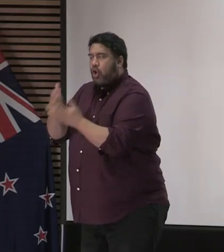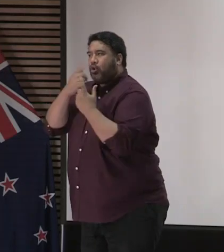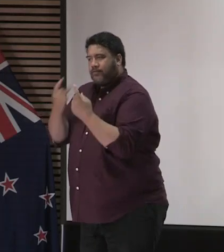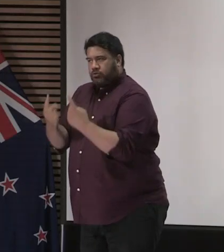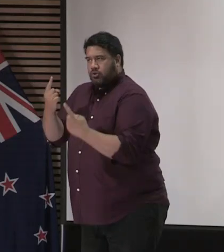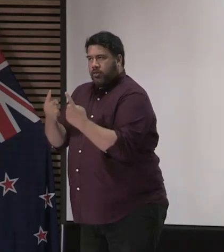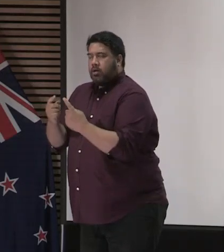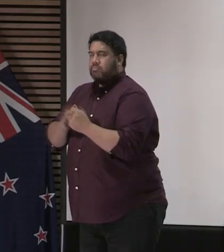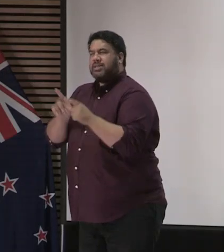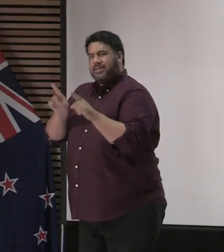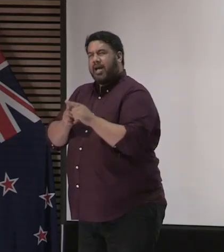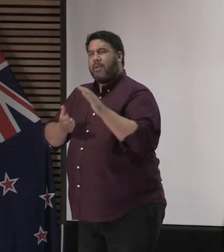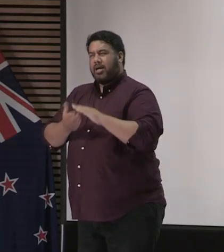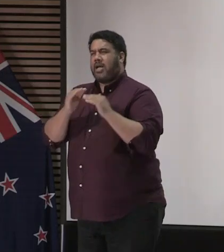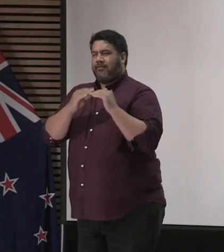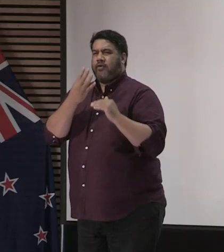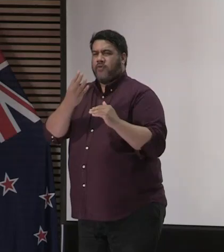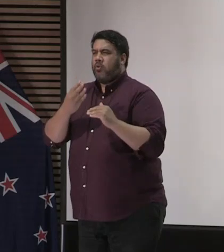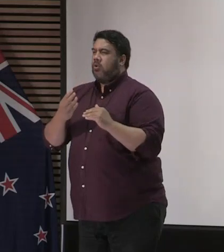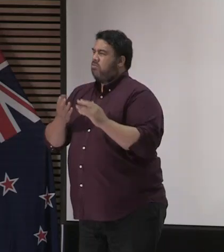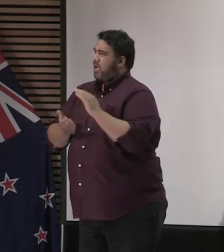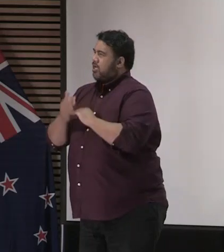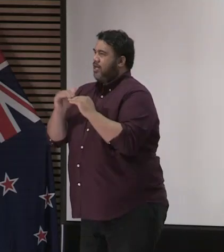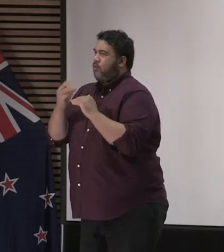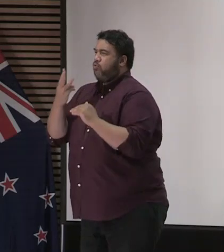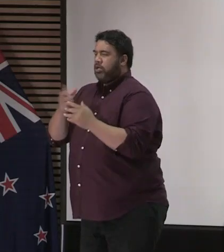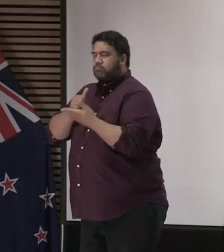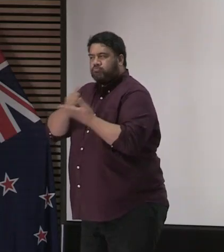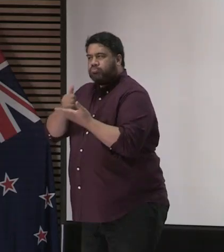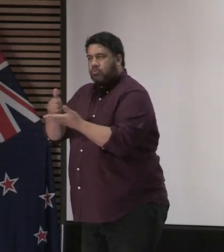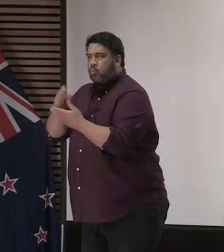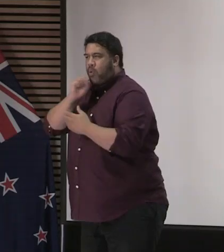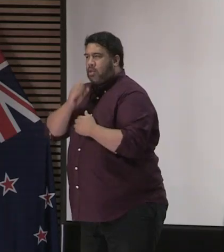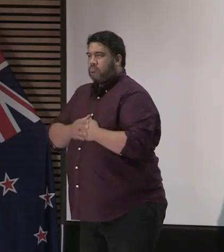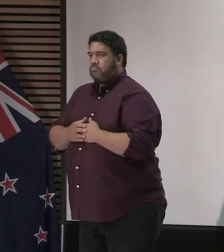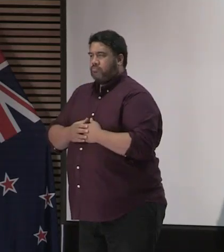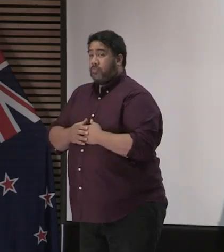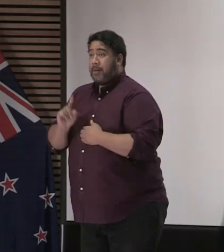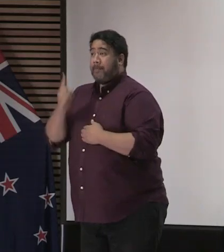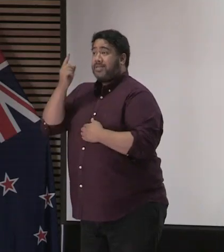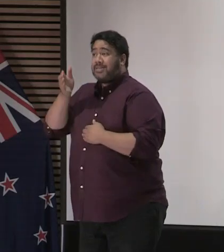threat - with unity, with fast support, by looking after one